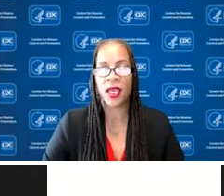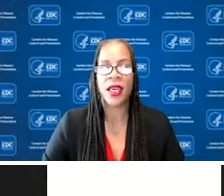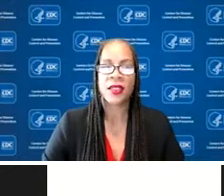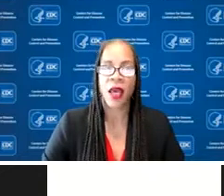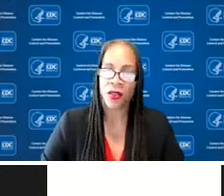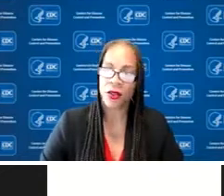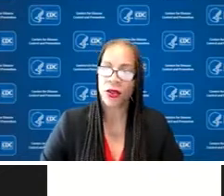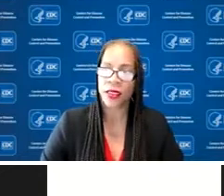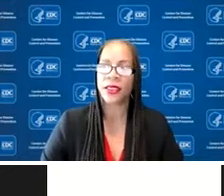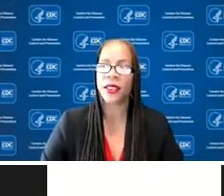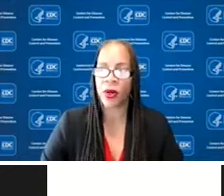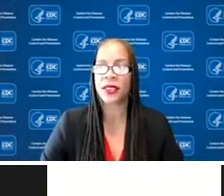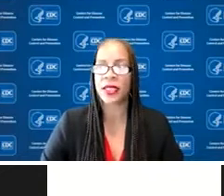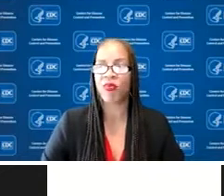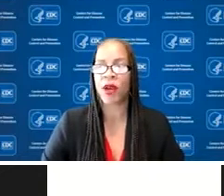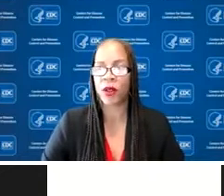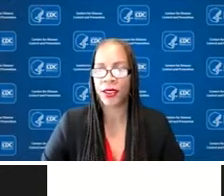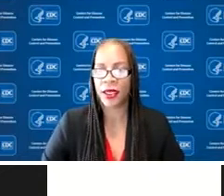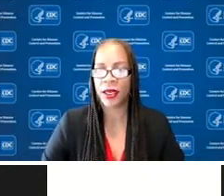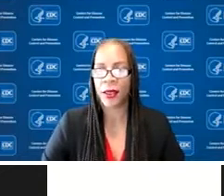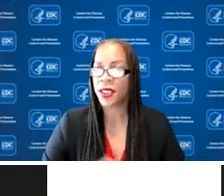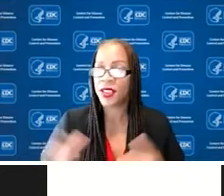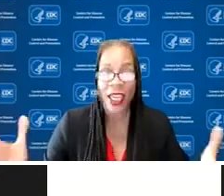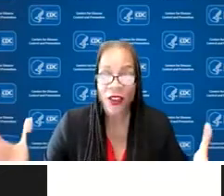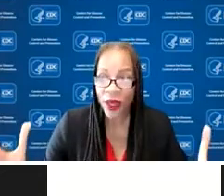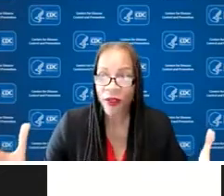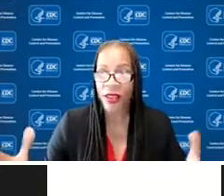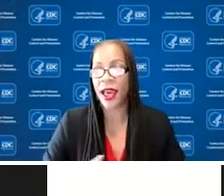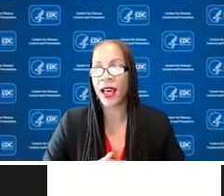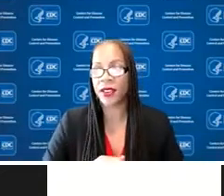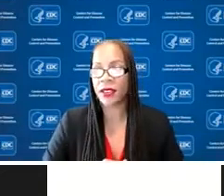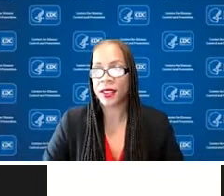it’s also critically important to have priorities, because you can’t do everything, obviously.